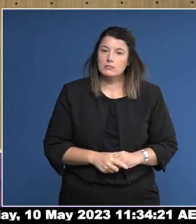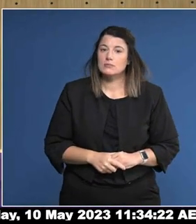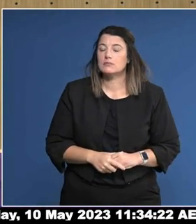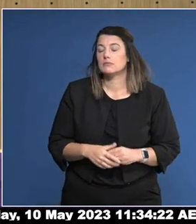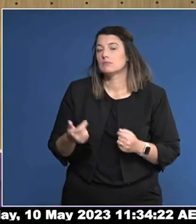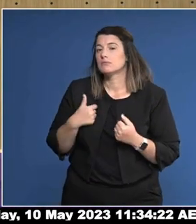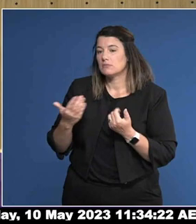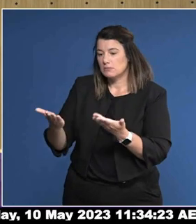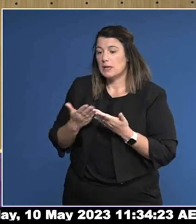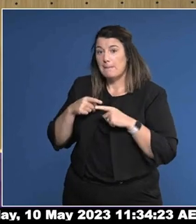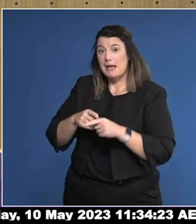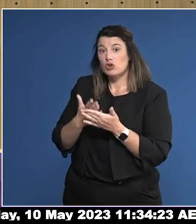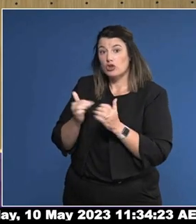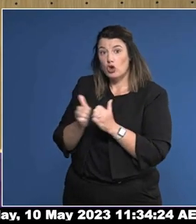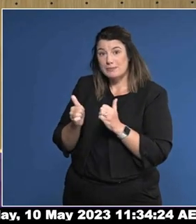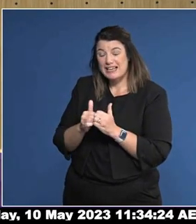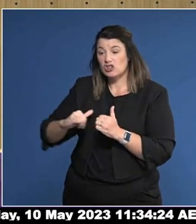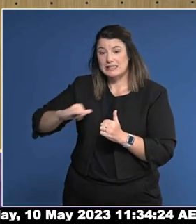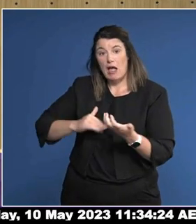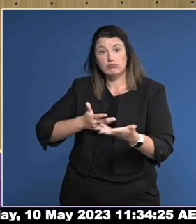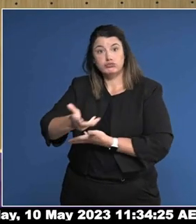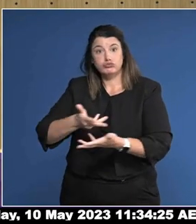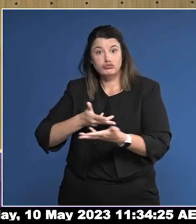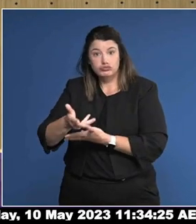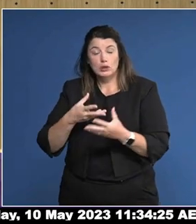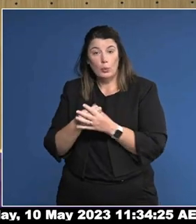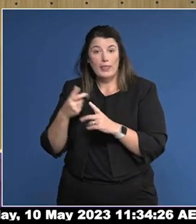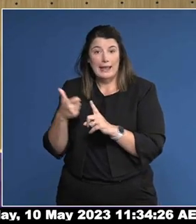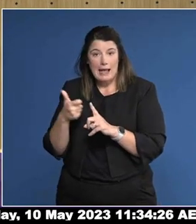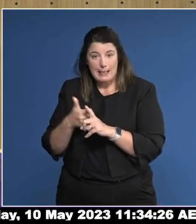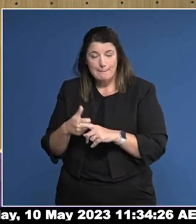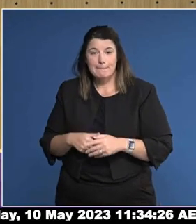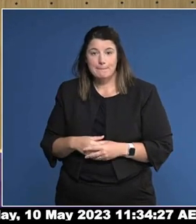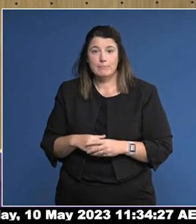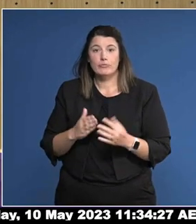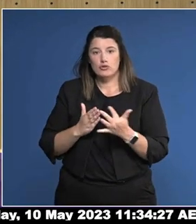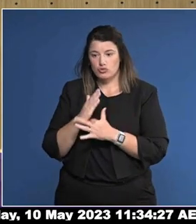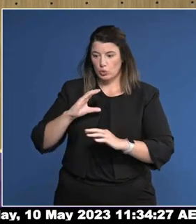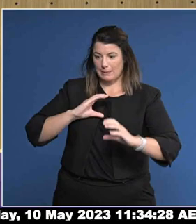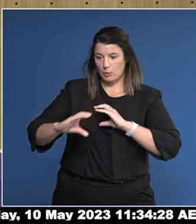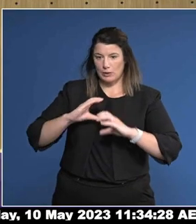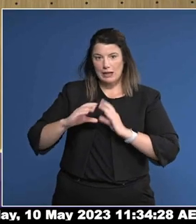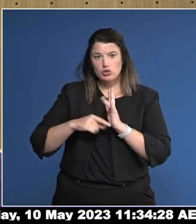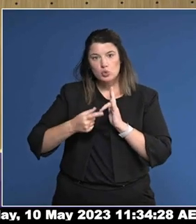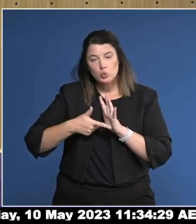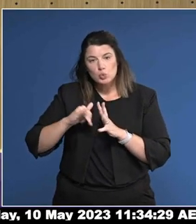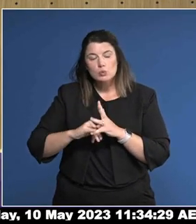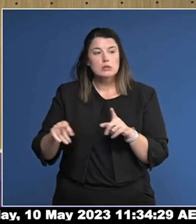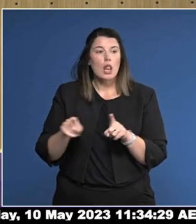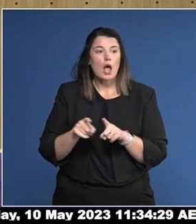that staff would - would have with Kaleb, through the communication tools such as the